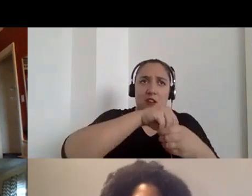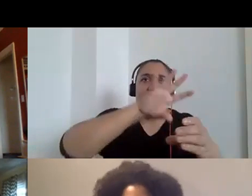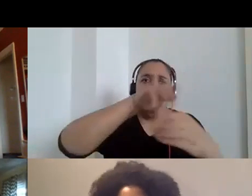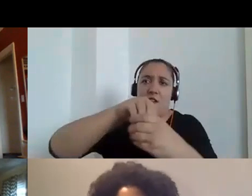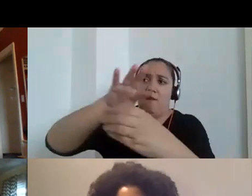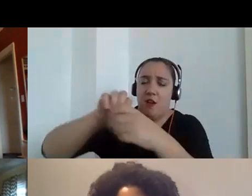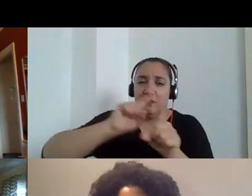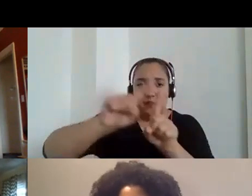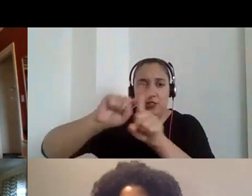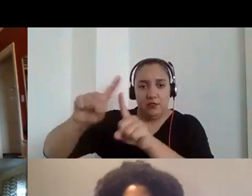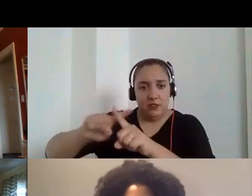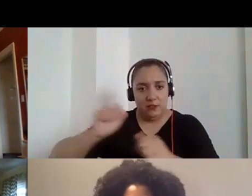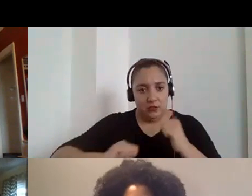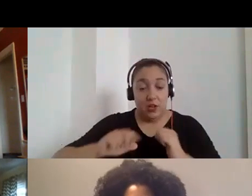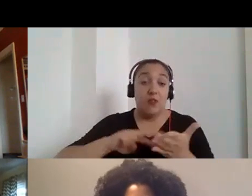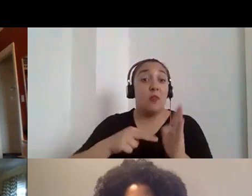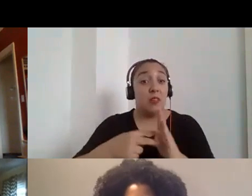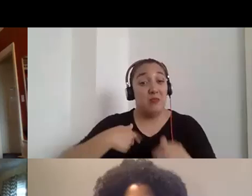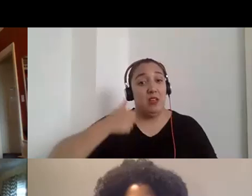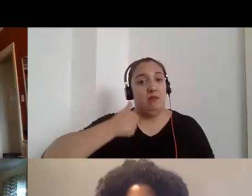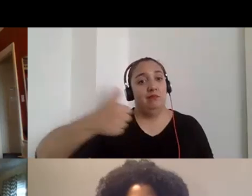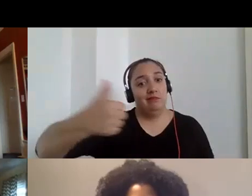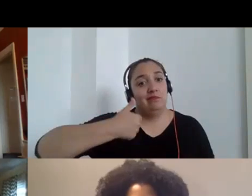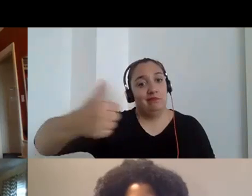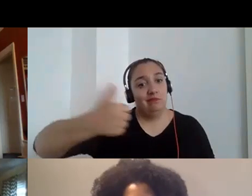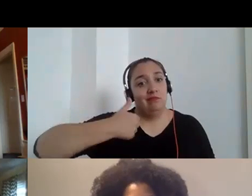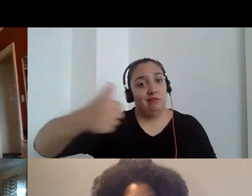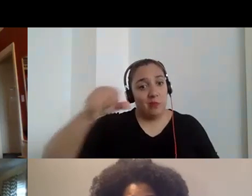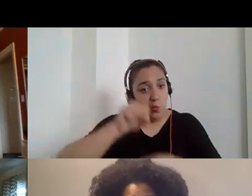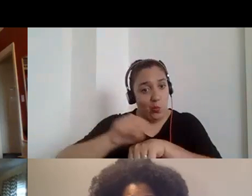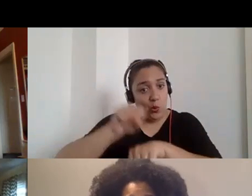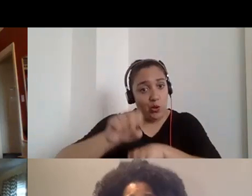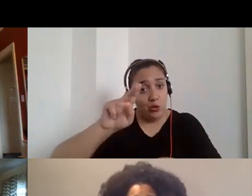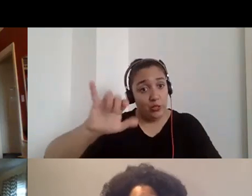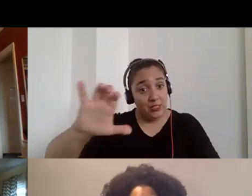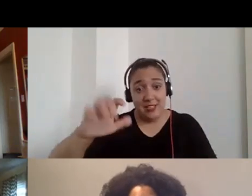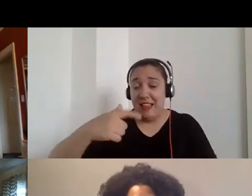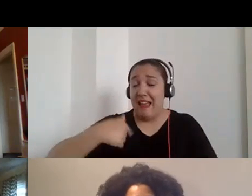in New York City quite a bit even though I don't choose to live there because, y'all, rent is too high.